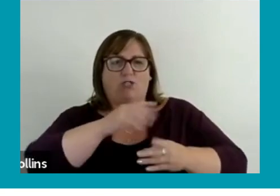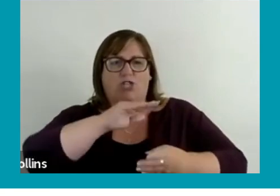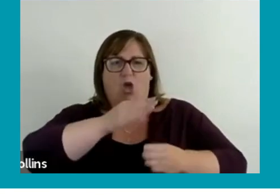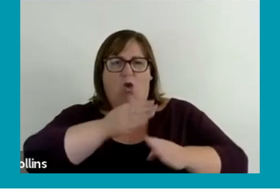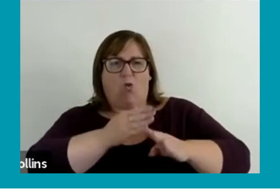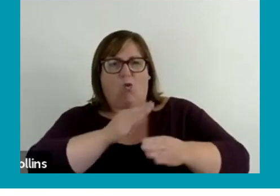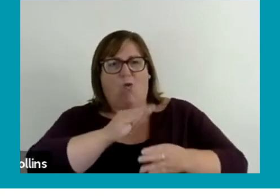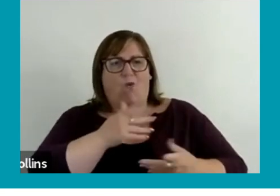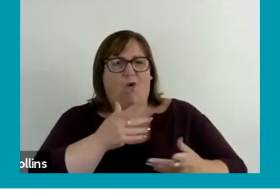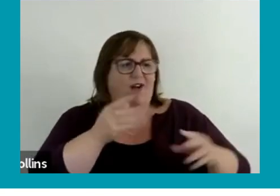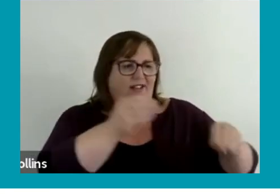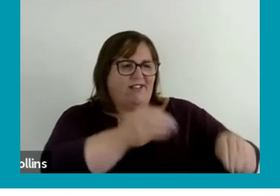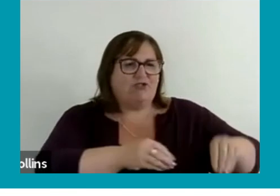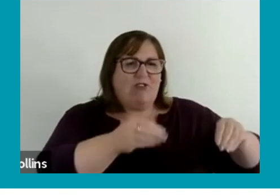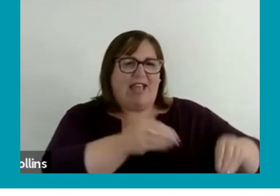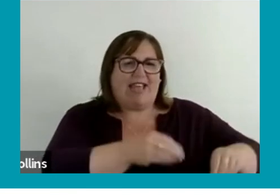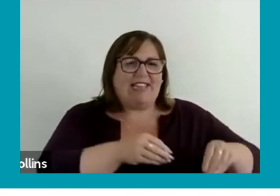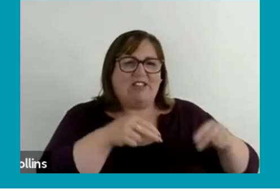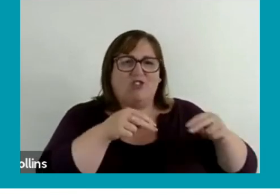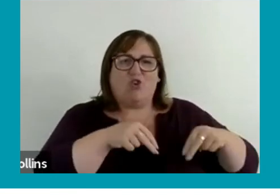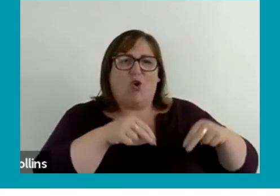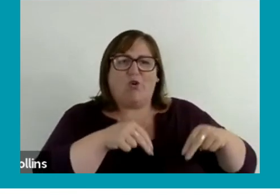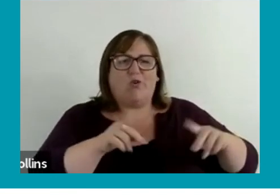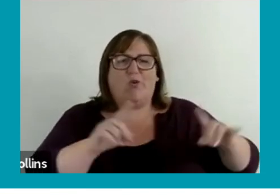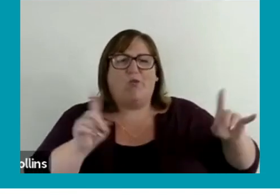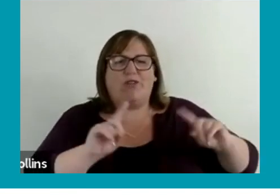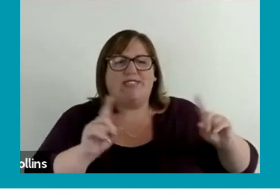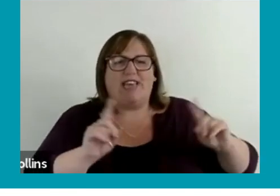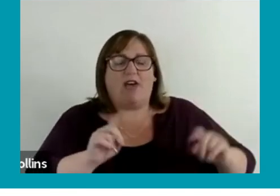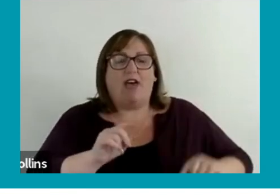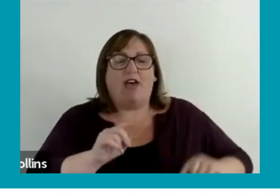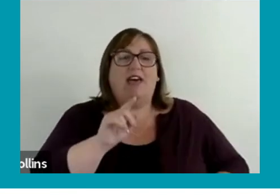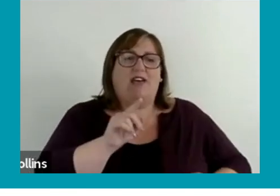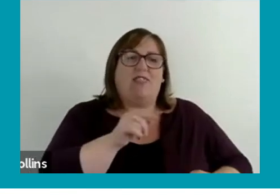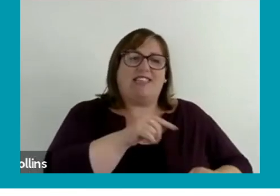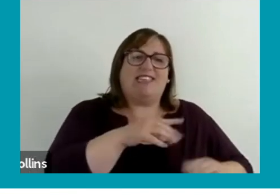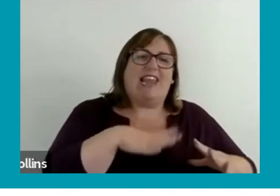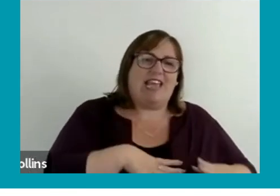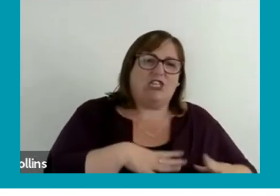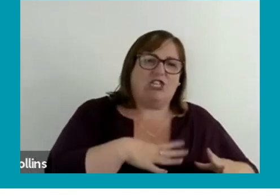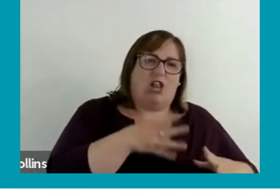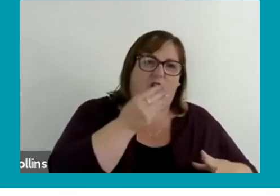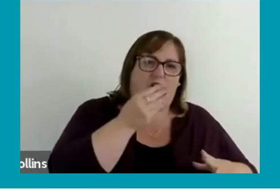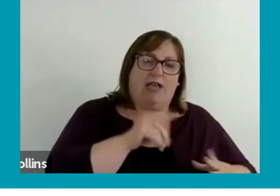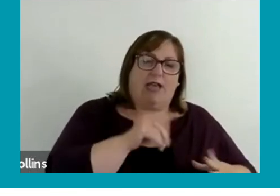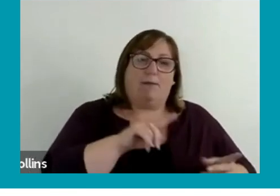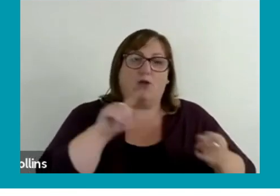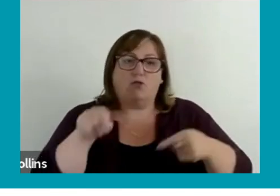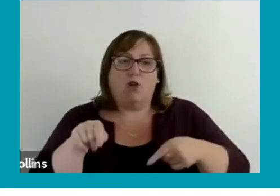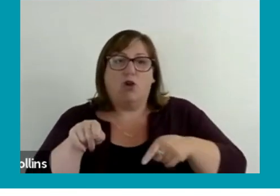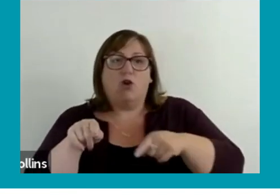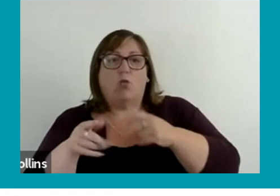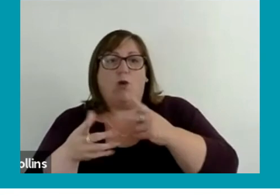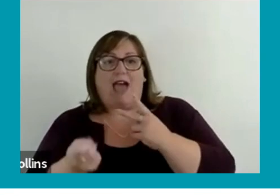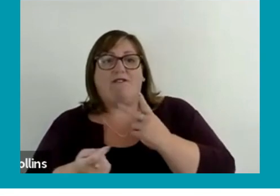also have a vocational learning subsidy where you can claim part of the tuition cost back so you can